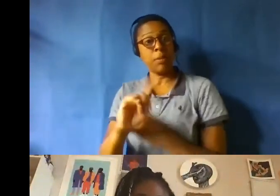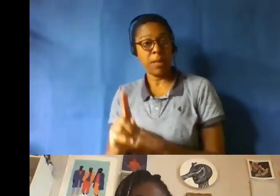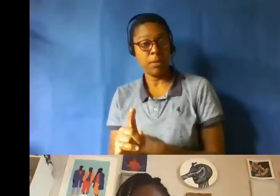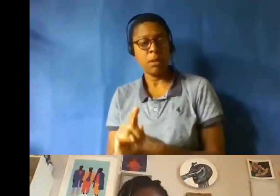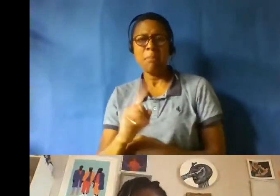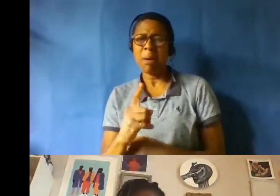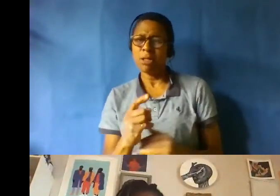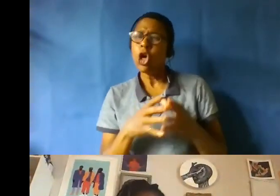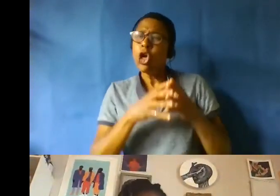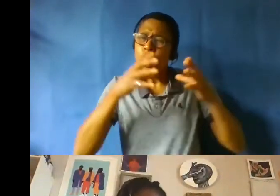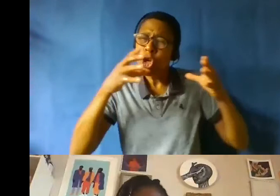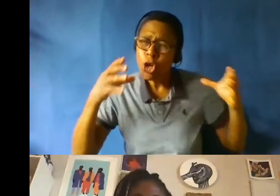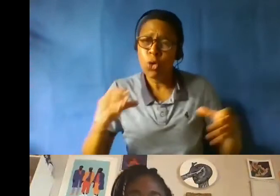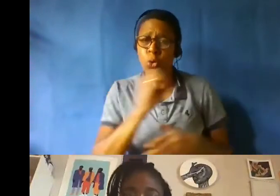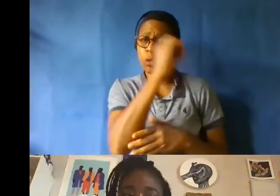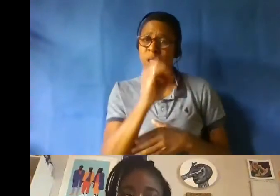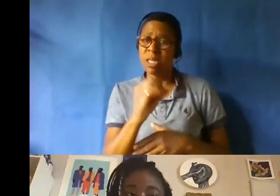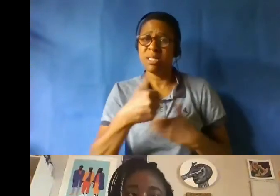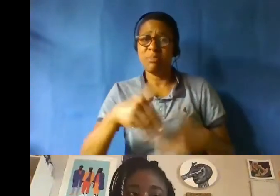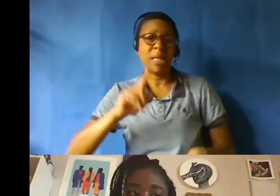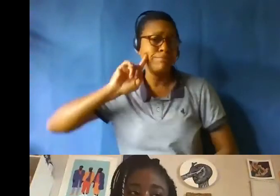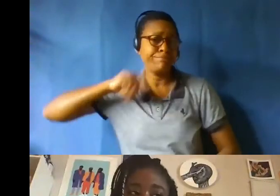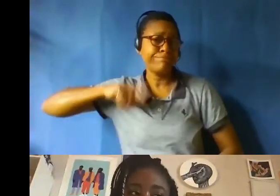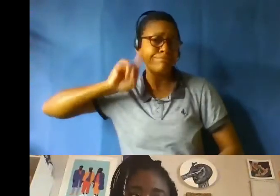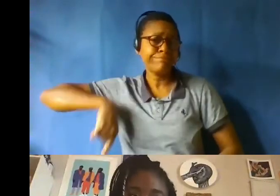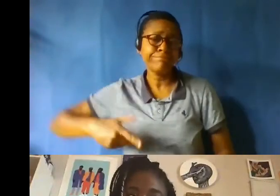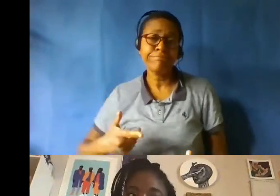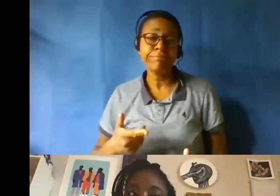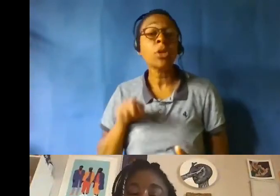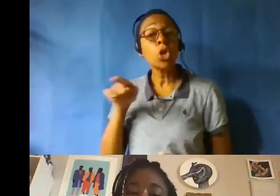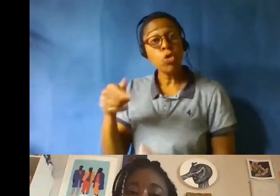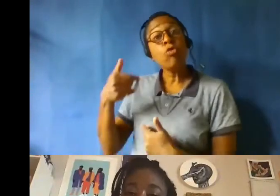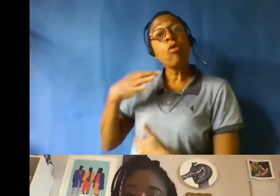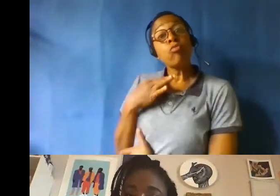that and just because you've represented some kinds of disability doesn't mean